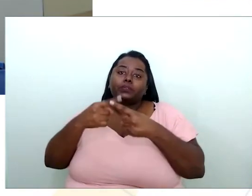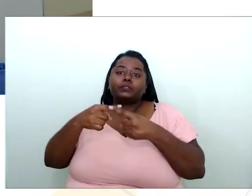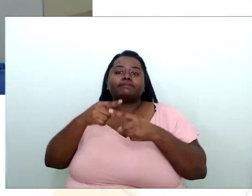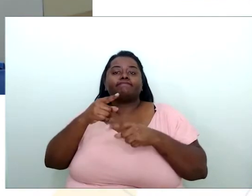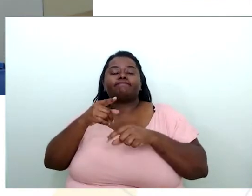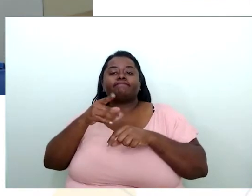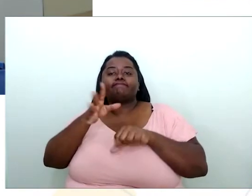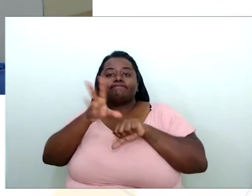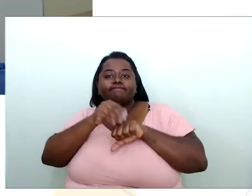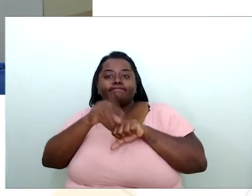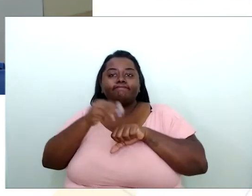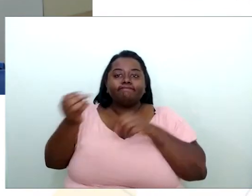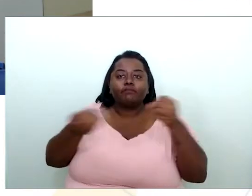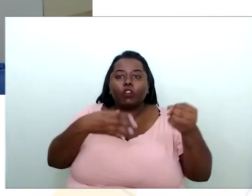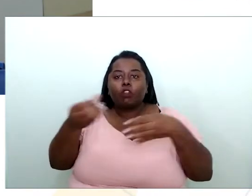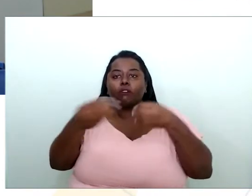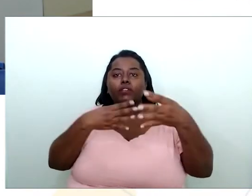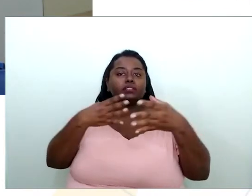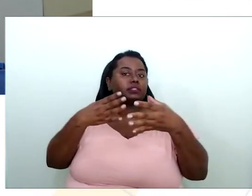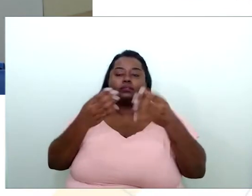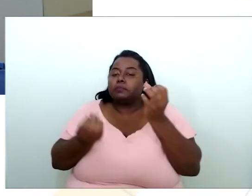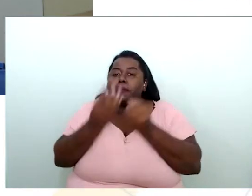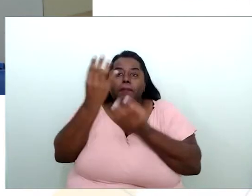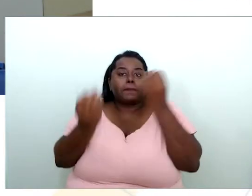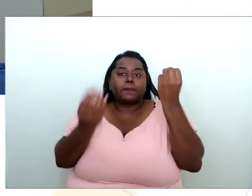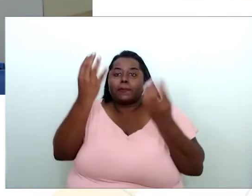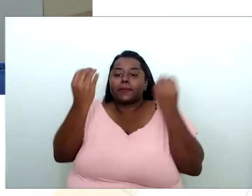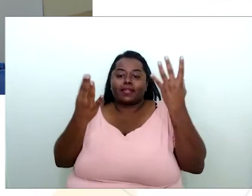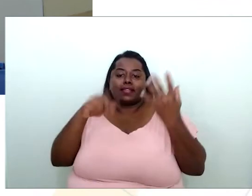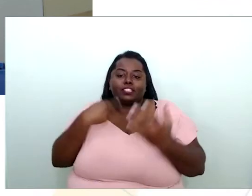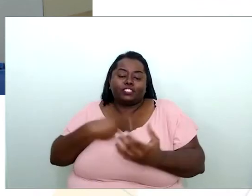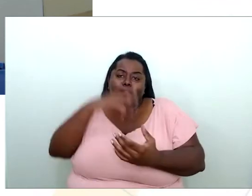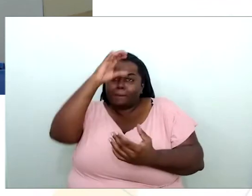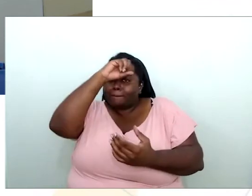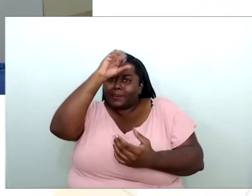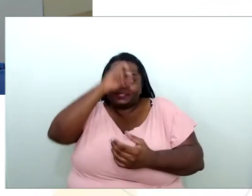coming out we're learning new things you know the books that I used when I was an